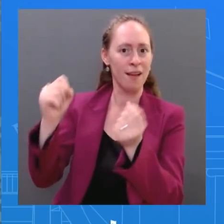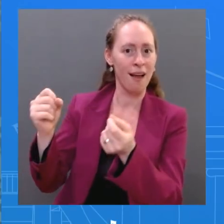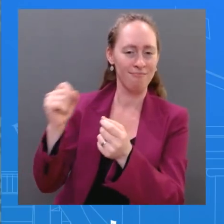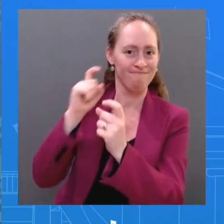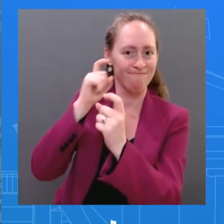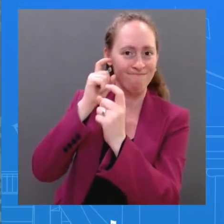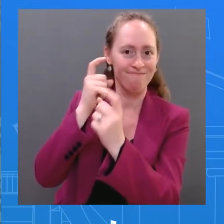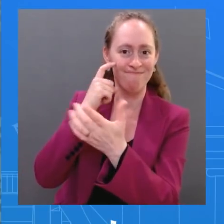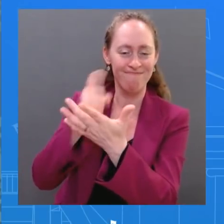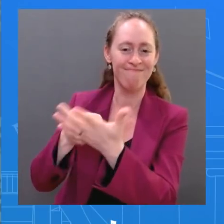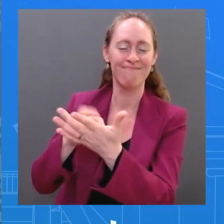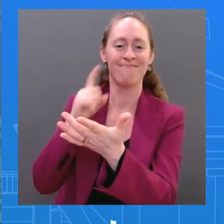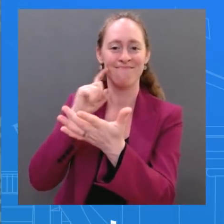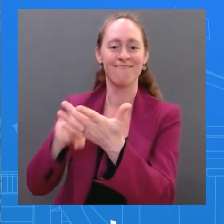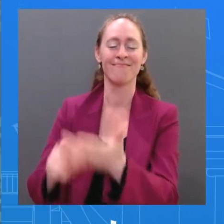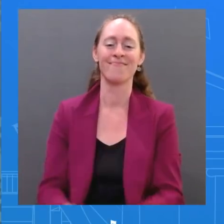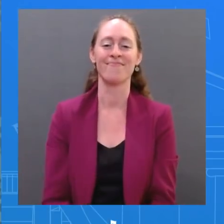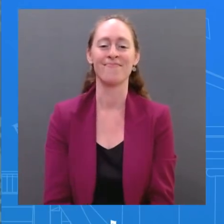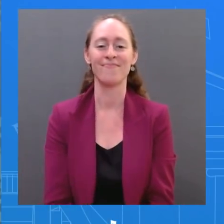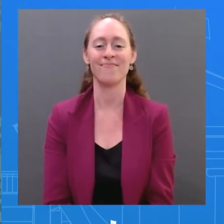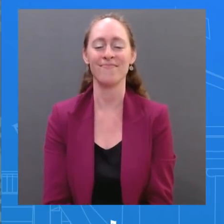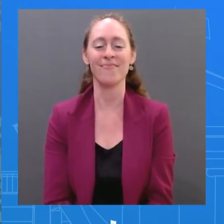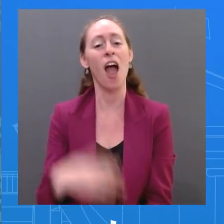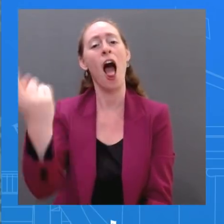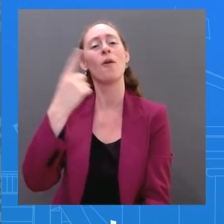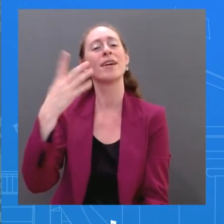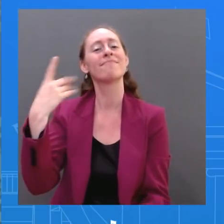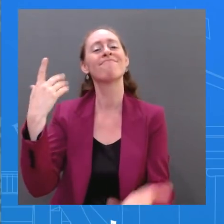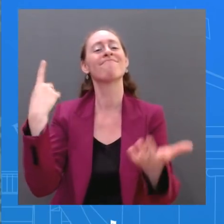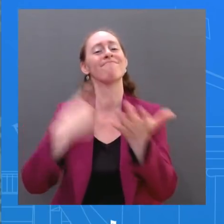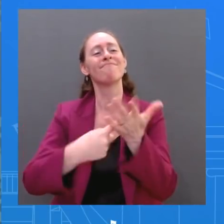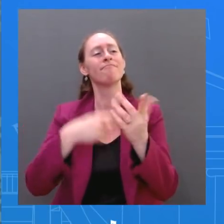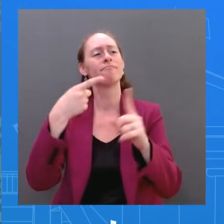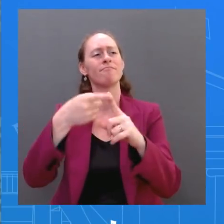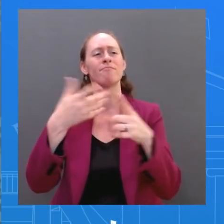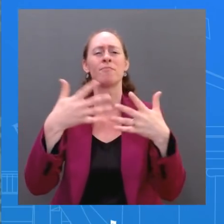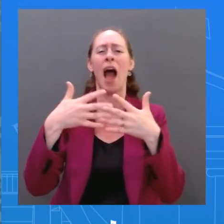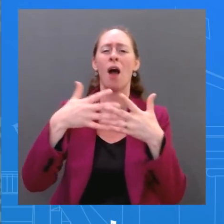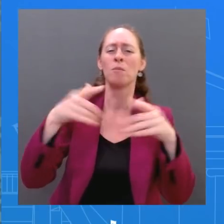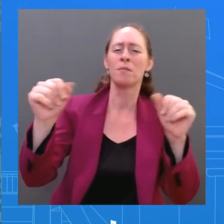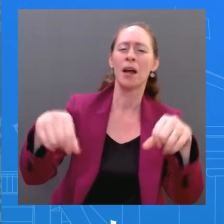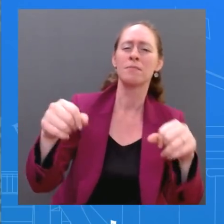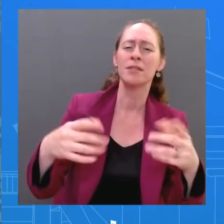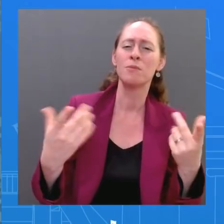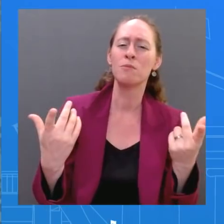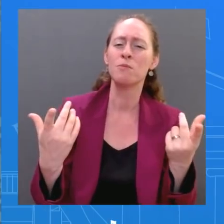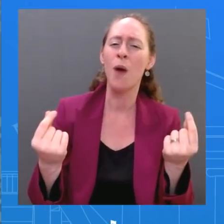These Americans demonstrate the power of possibilities and embody the soul of the nation: